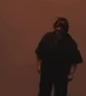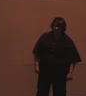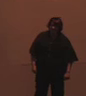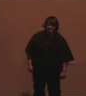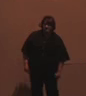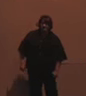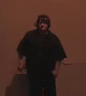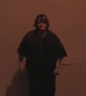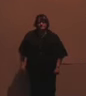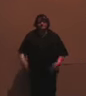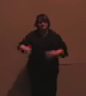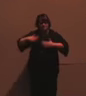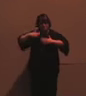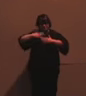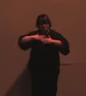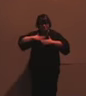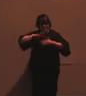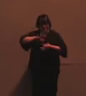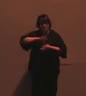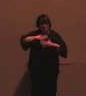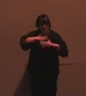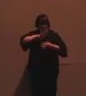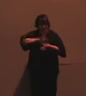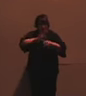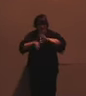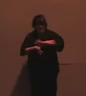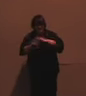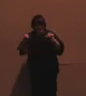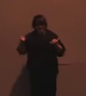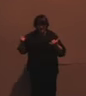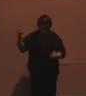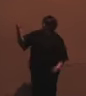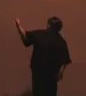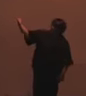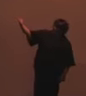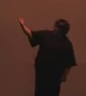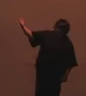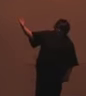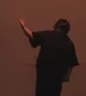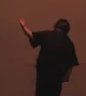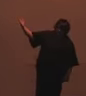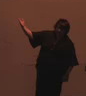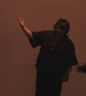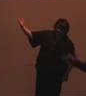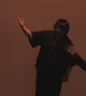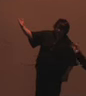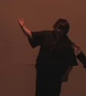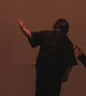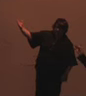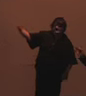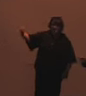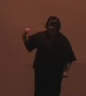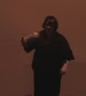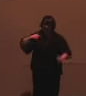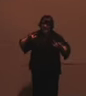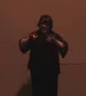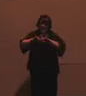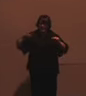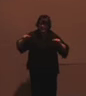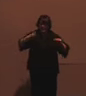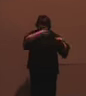And then erase the background flowing time.